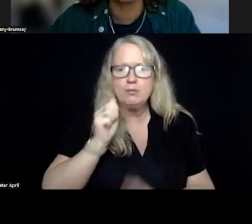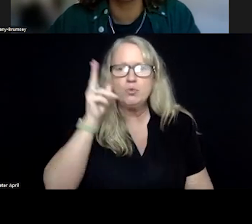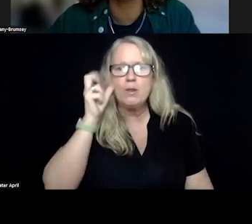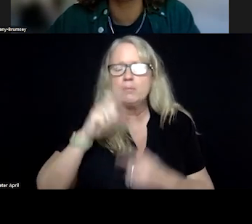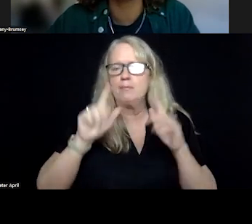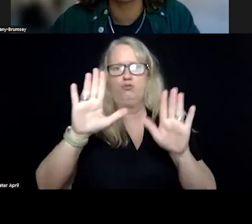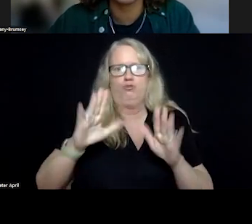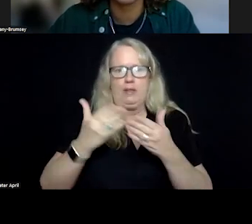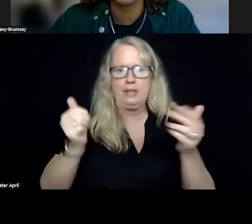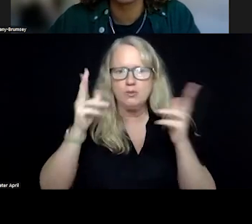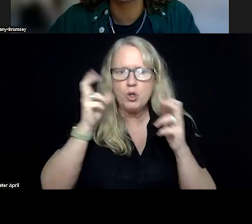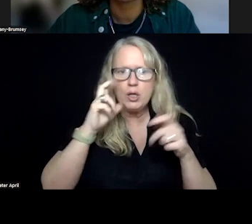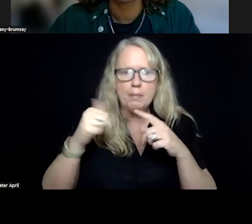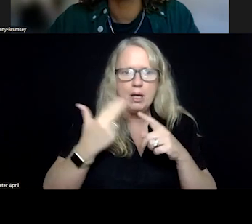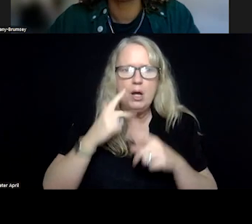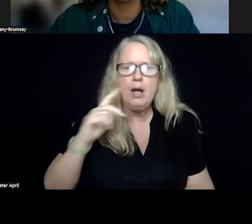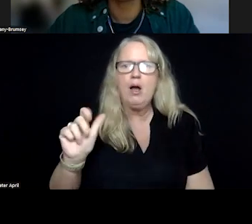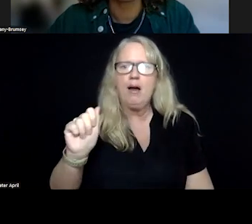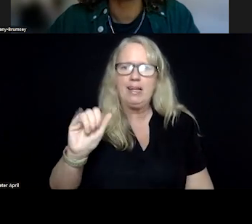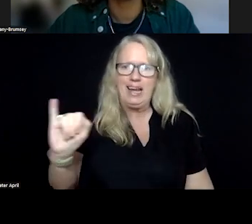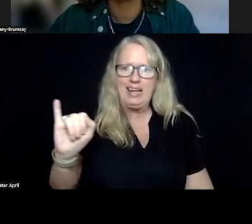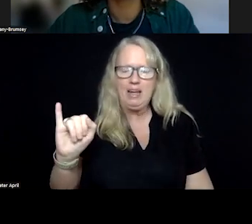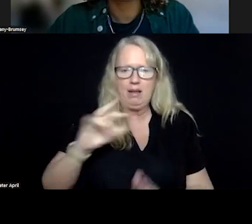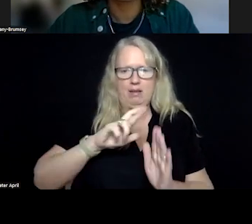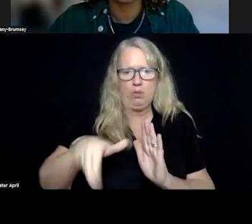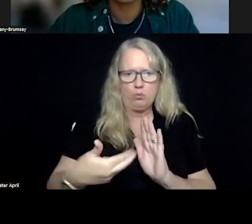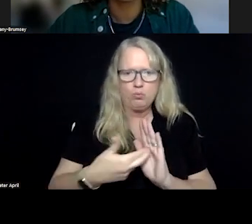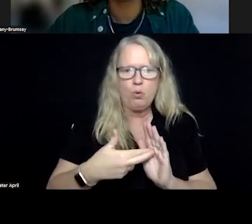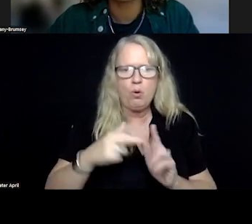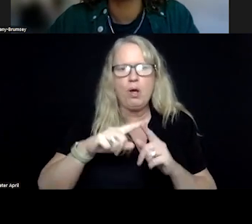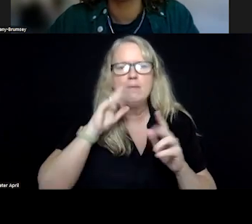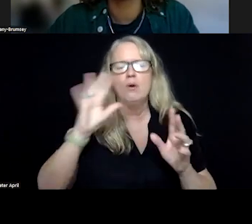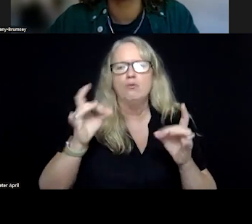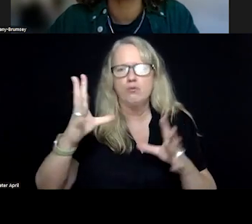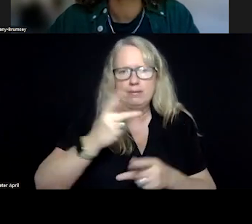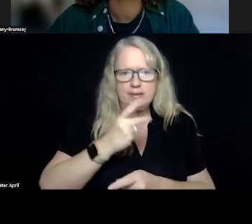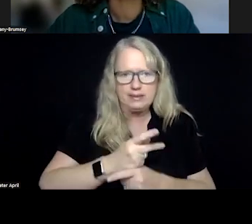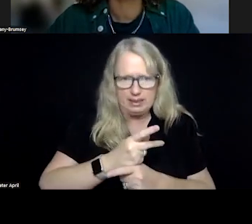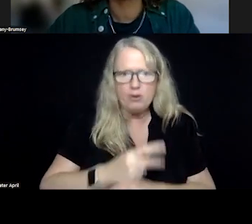ABOUT IT AND IT WAS FOCUSING ON AI AND THE CRISIS CARE. I KNOW THAT